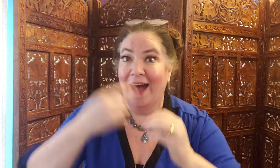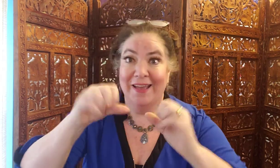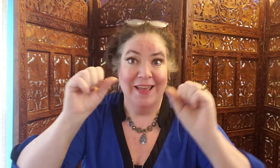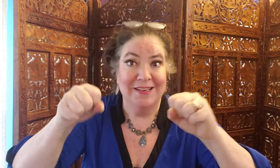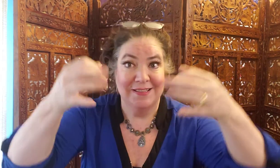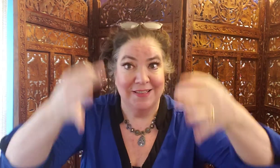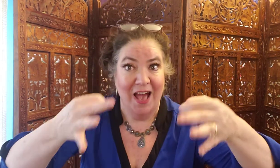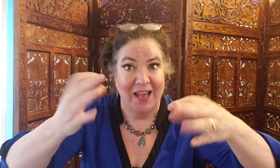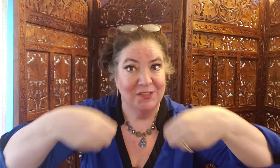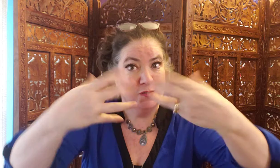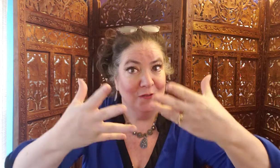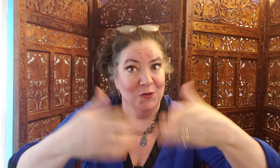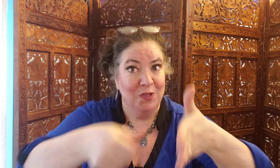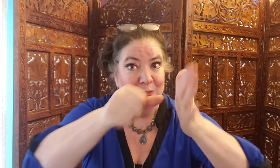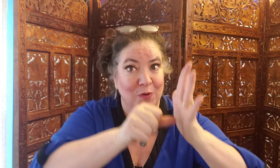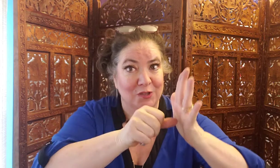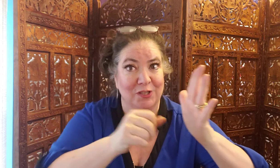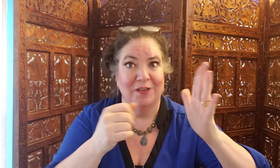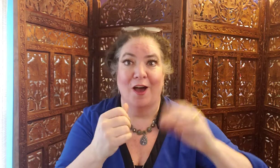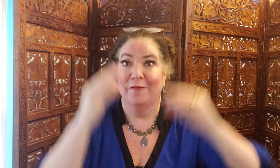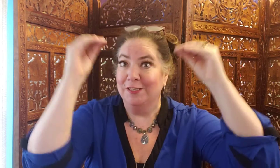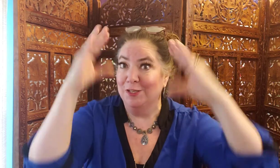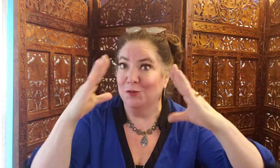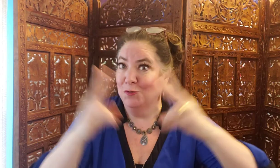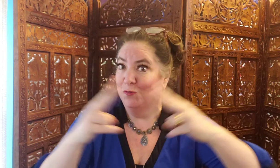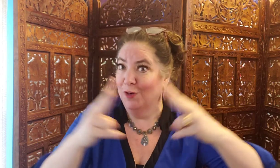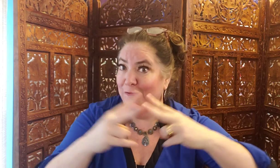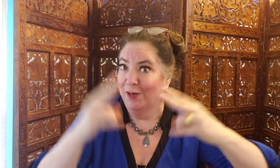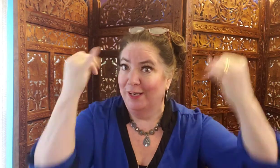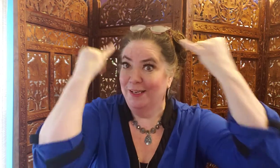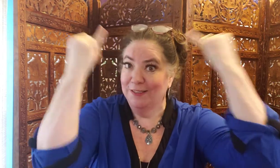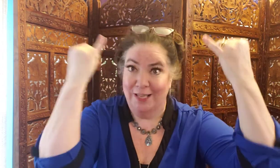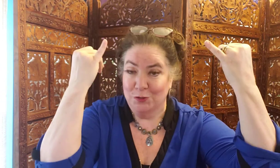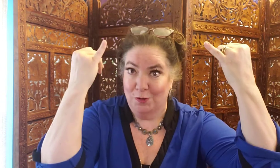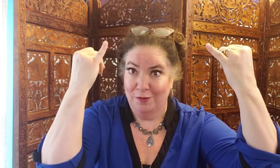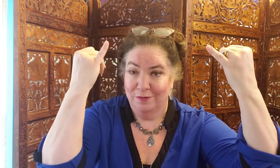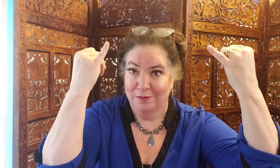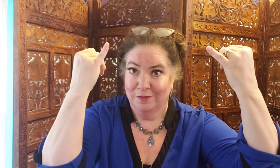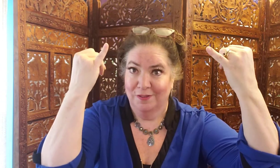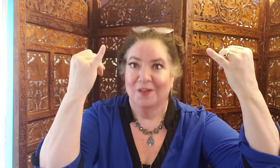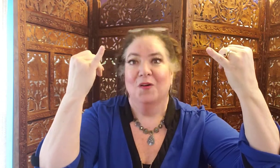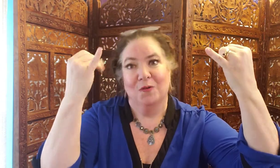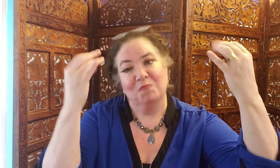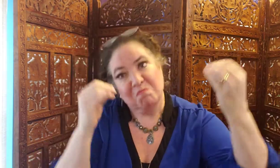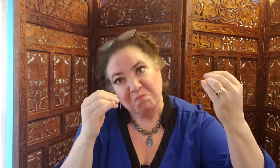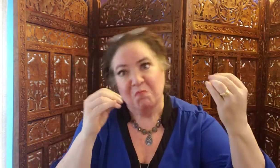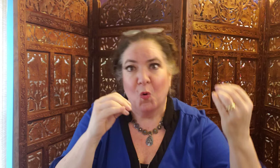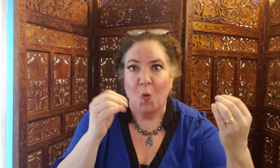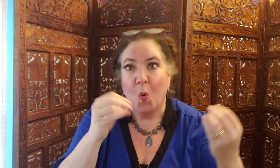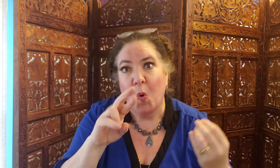I can decide to give you the impression of a teacher who's very very intellectual or